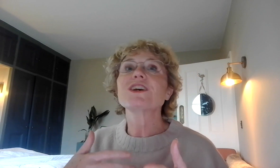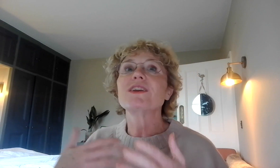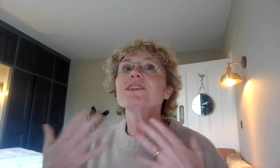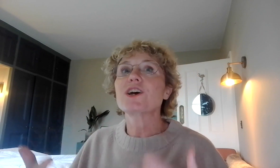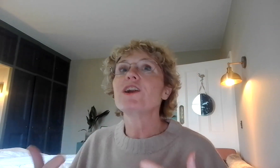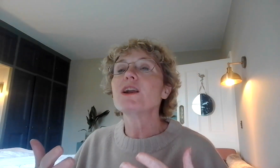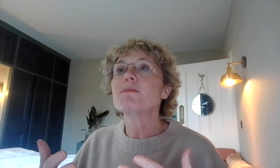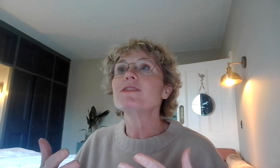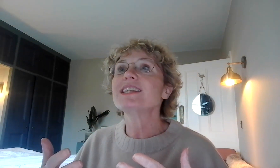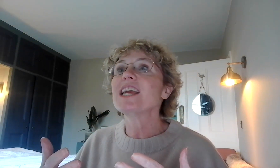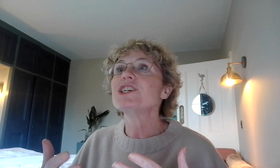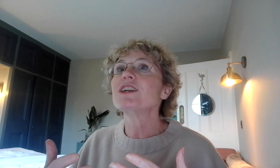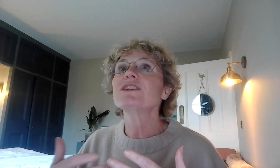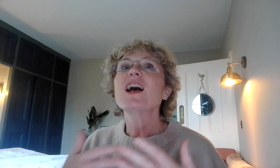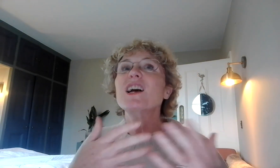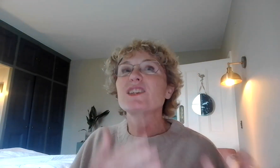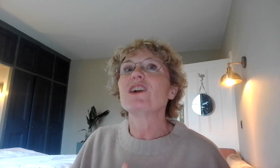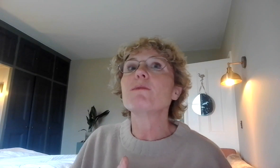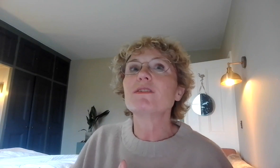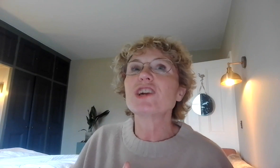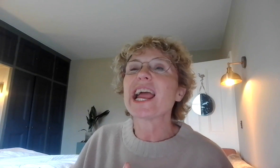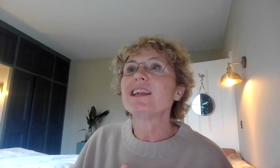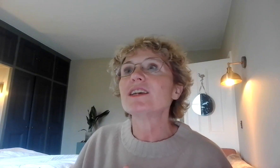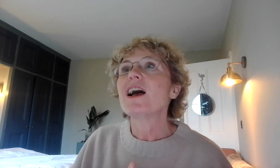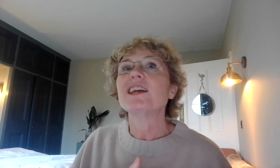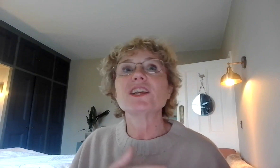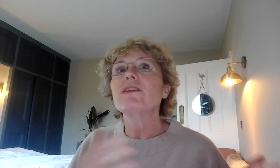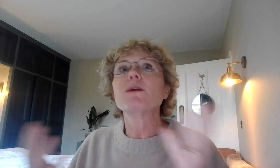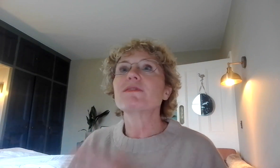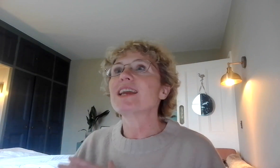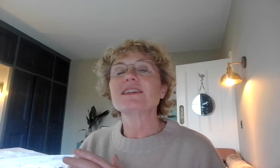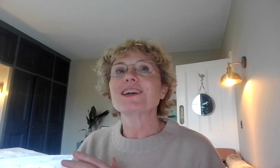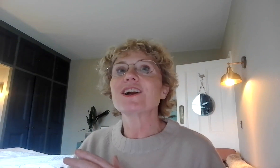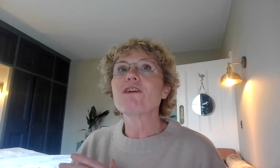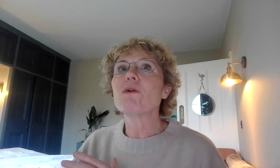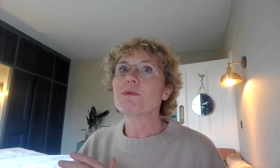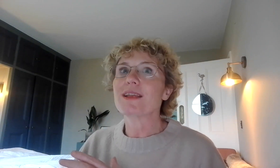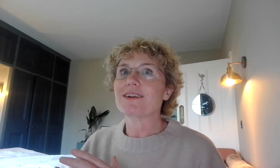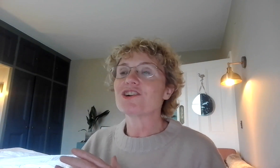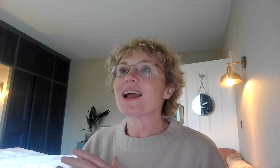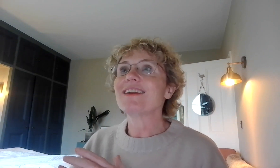There's only a certain number of stations, a certain number of trains, certain number of things that can go wrong with that train.